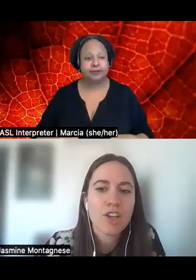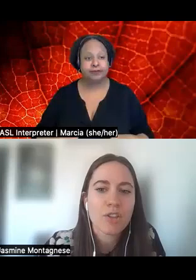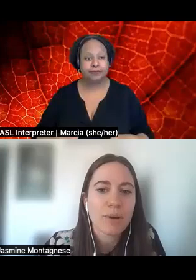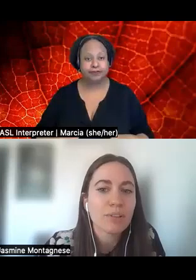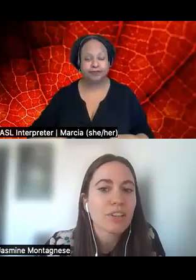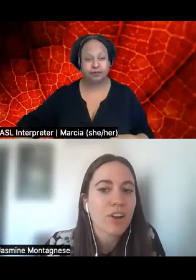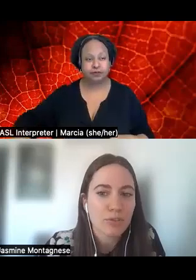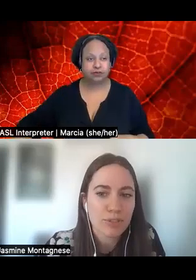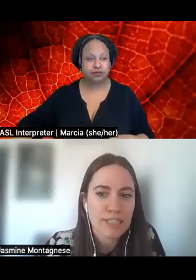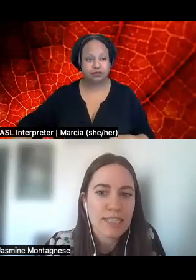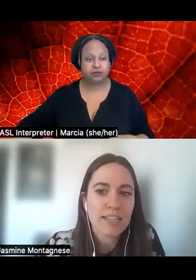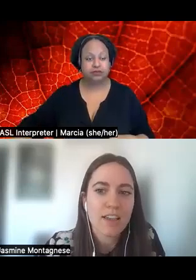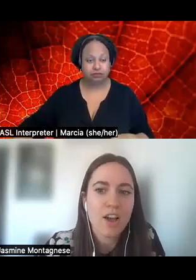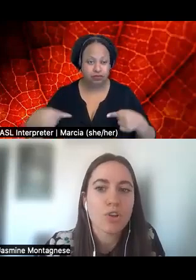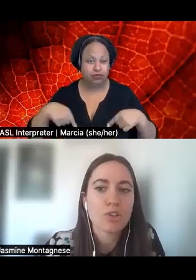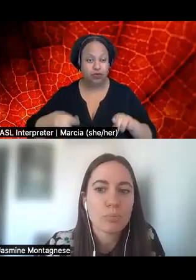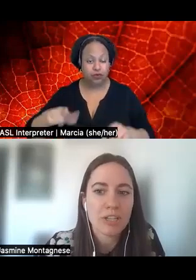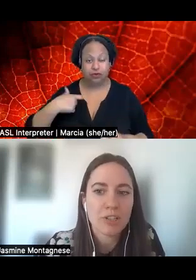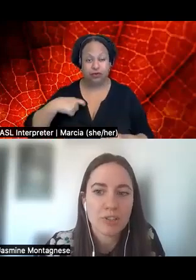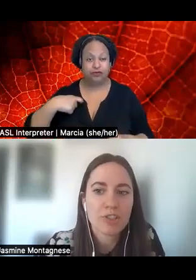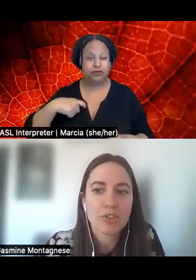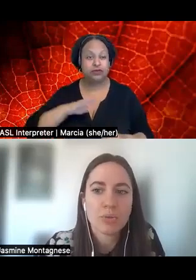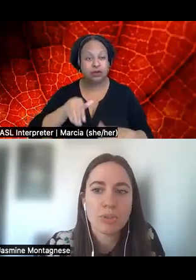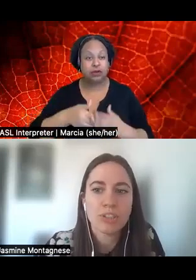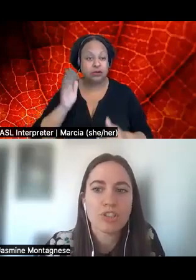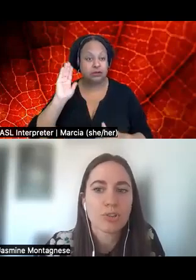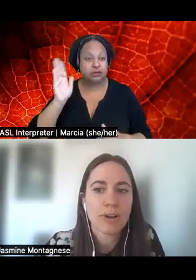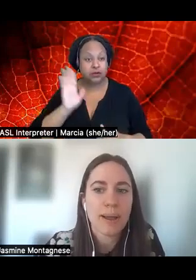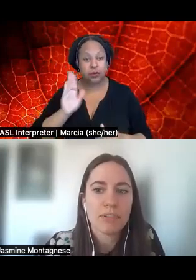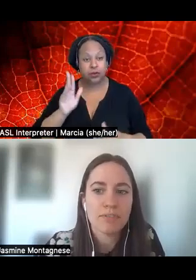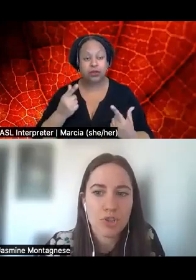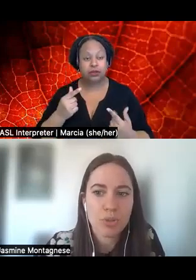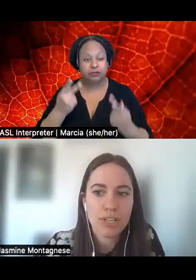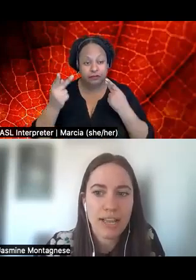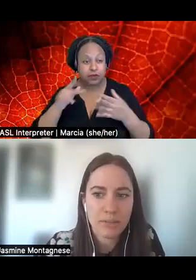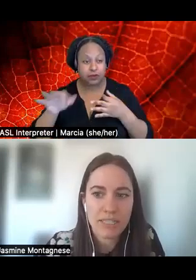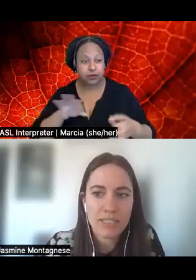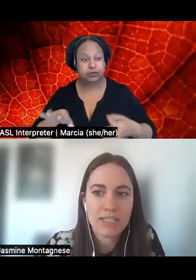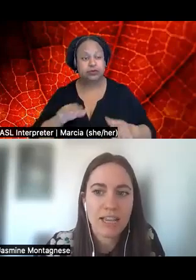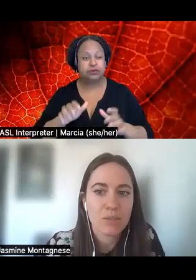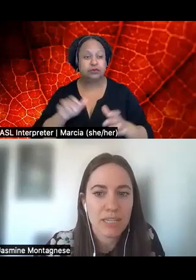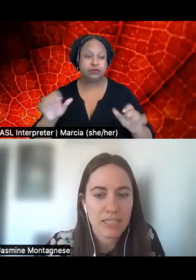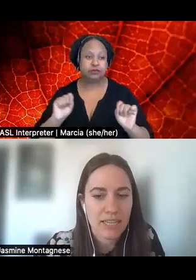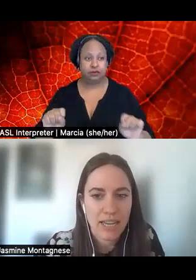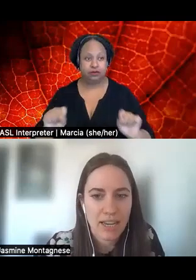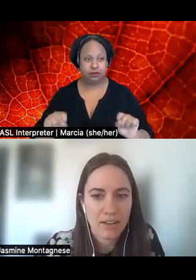Throughout the conference, all speakers will describe visual elements as best they can.